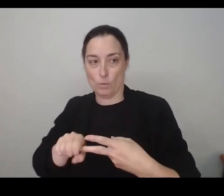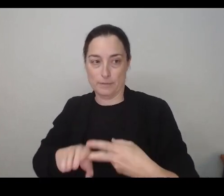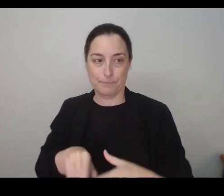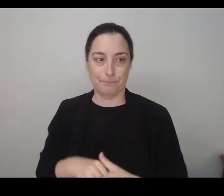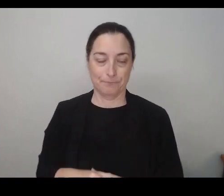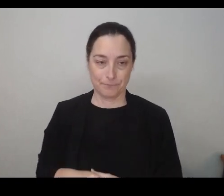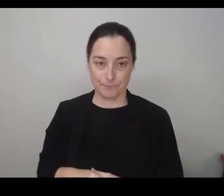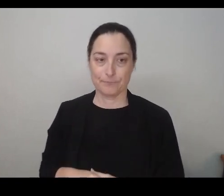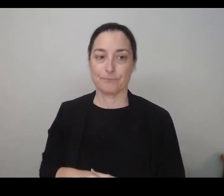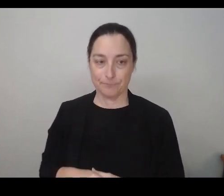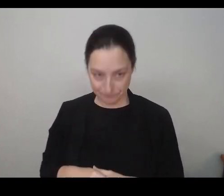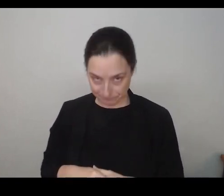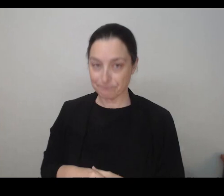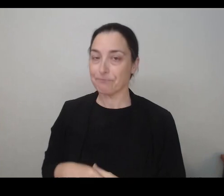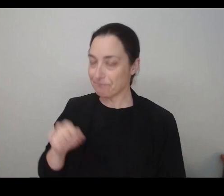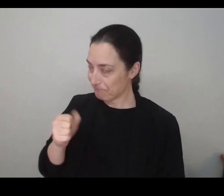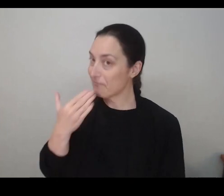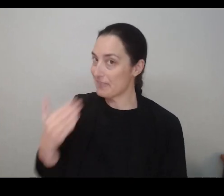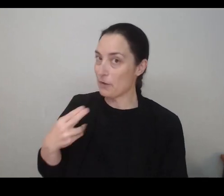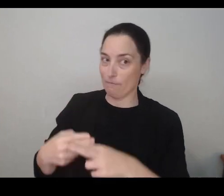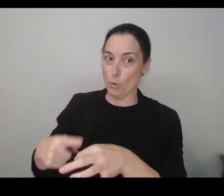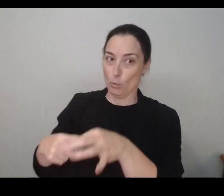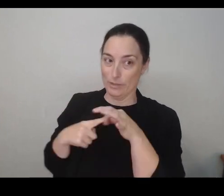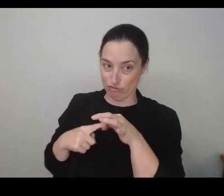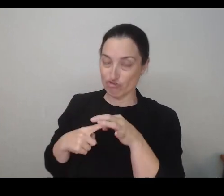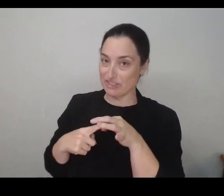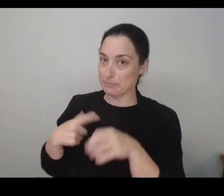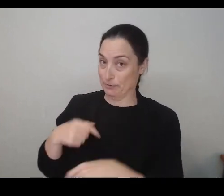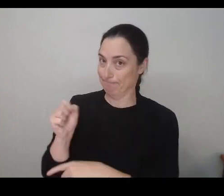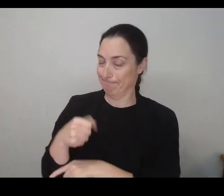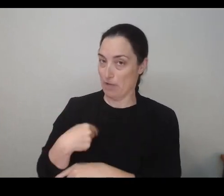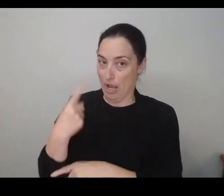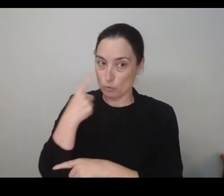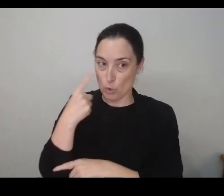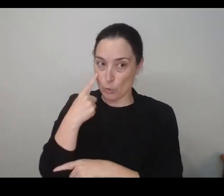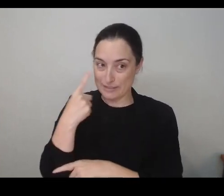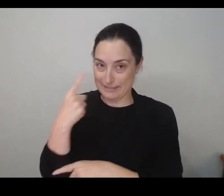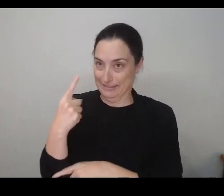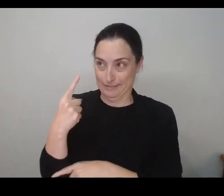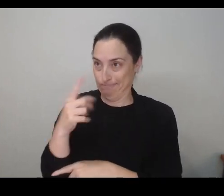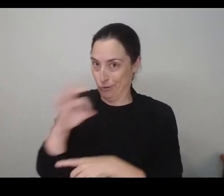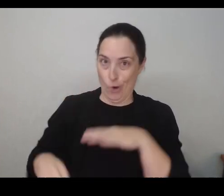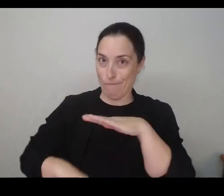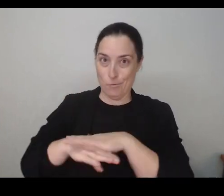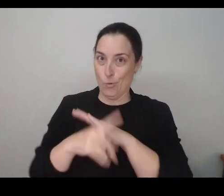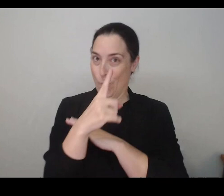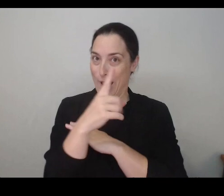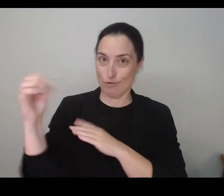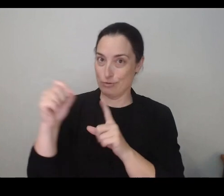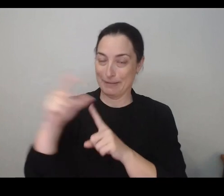Thank you for this question, because indeed I noticed that it was not totally true, because the museum in Tahiti